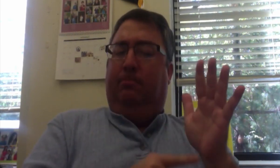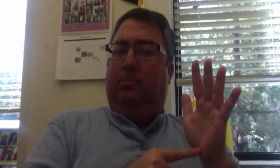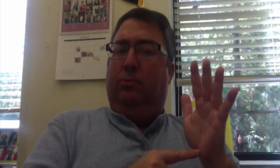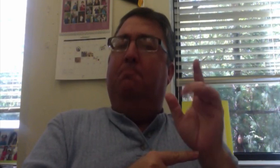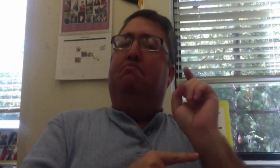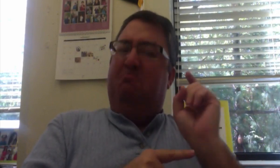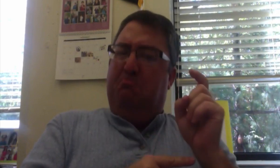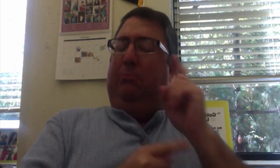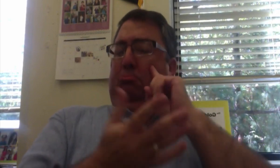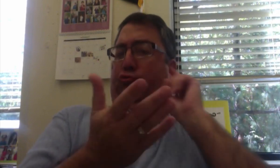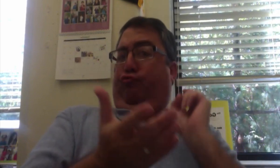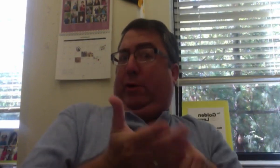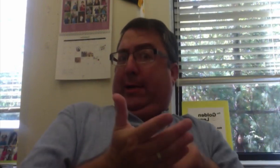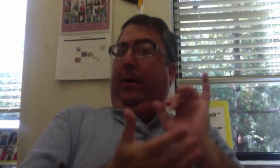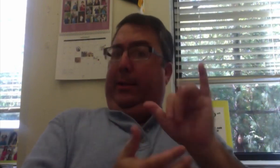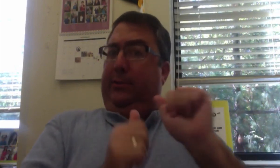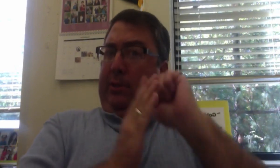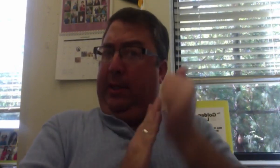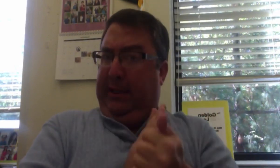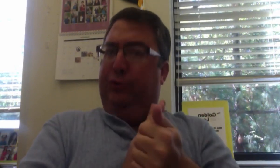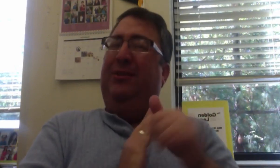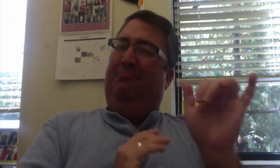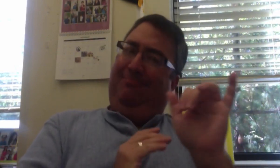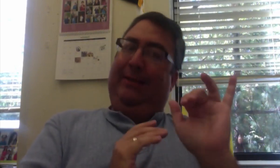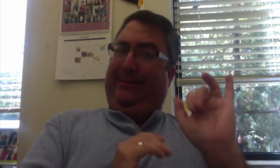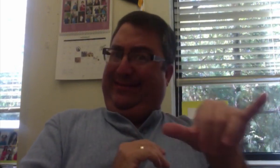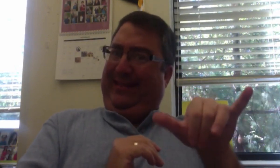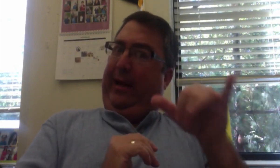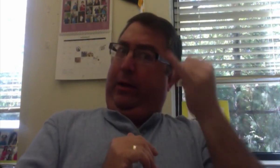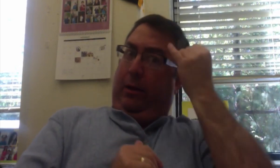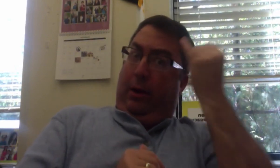You must be able to recognize the handshape for what it is supposed to be, whether letters or numbers.